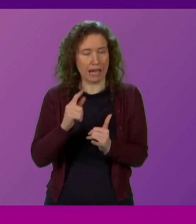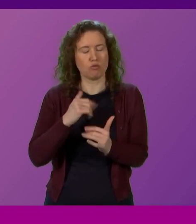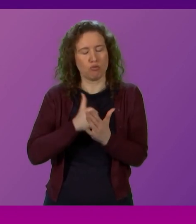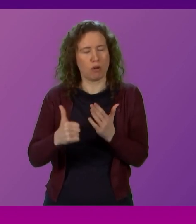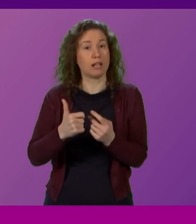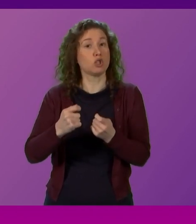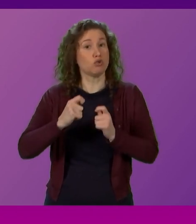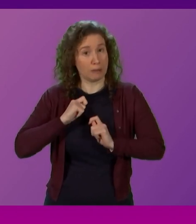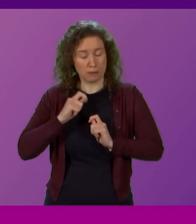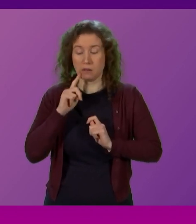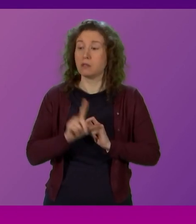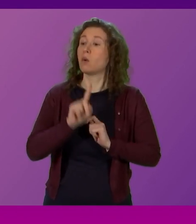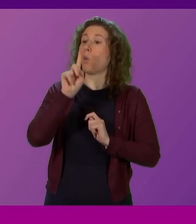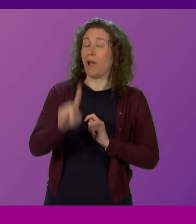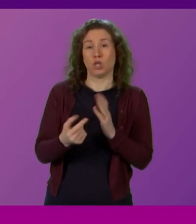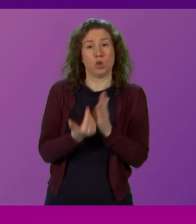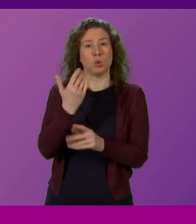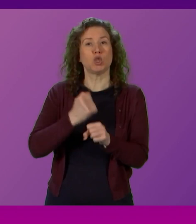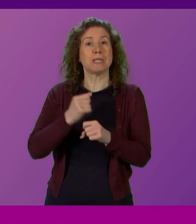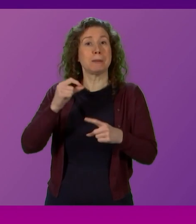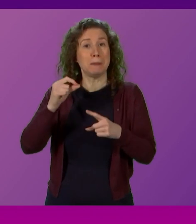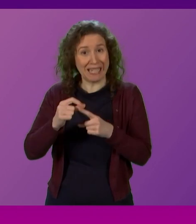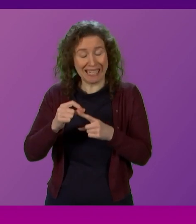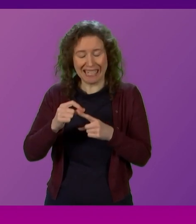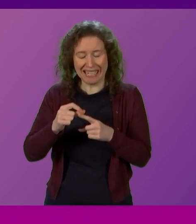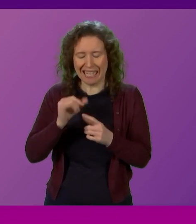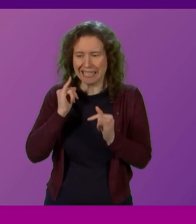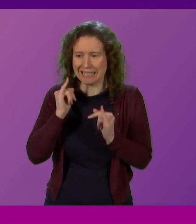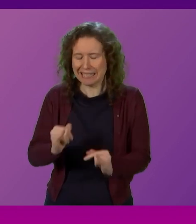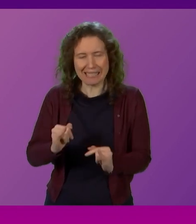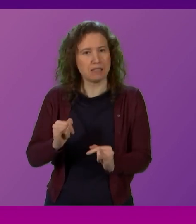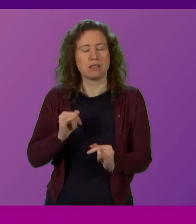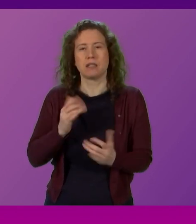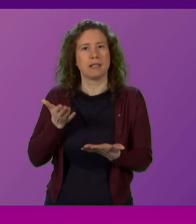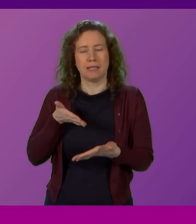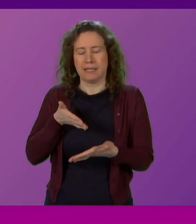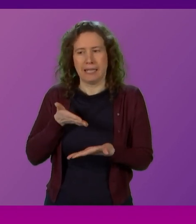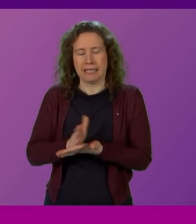However, when she presented to her new GP, she was faced with an unexpected dilemma.